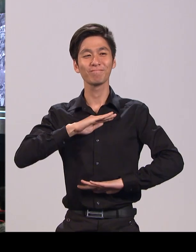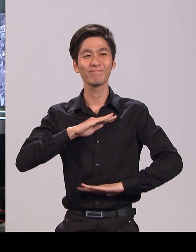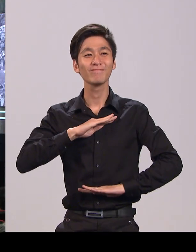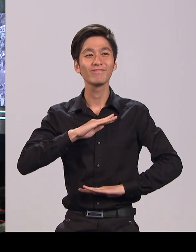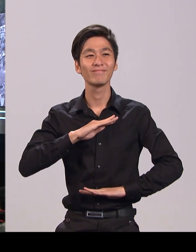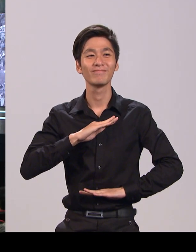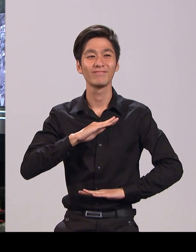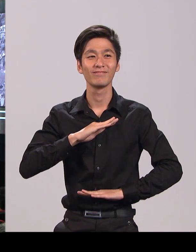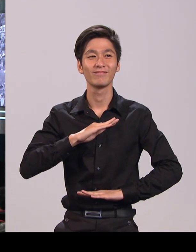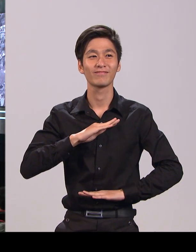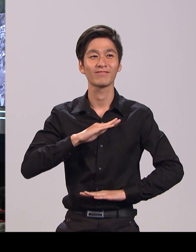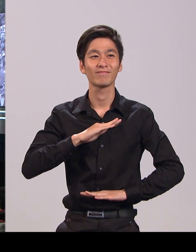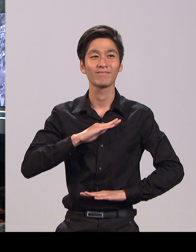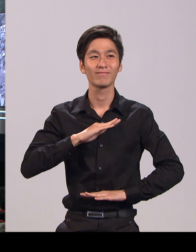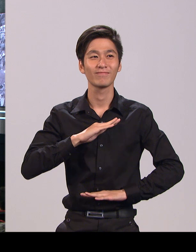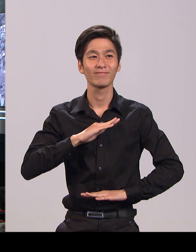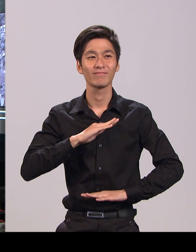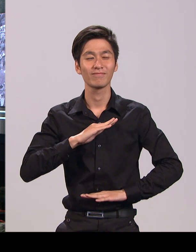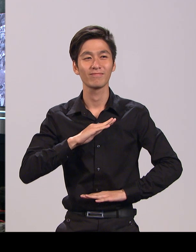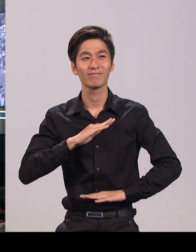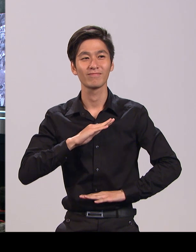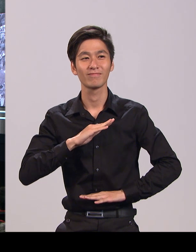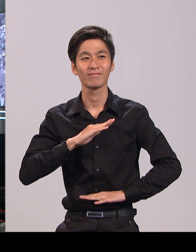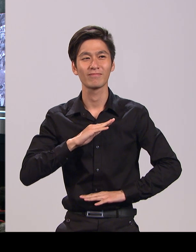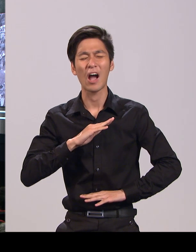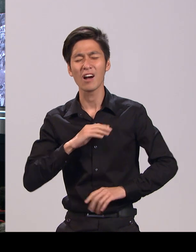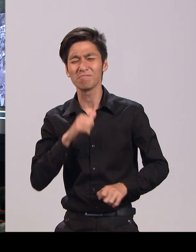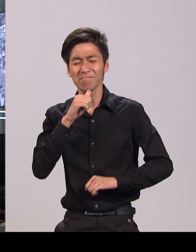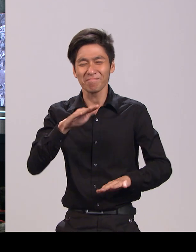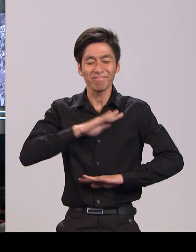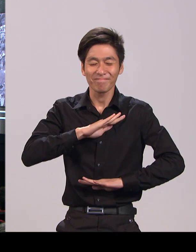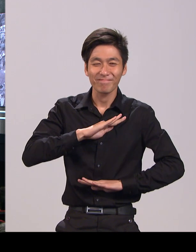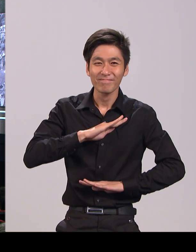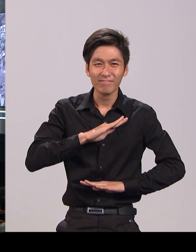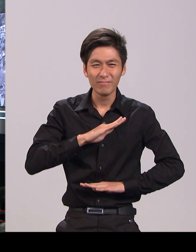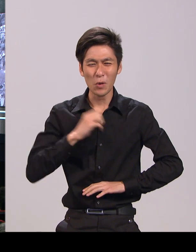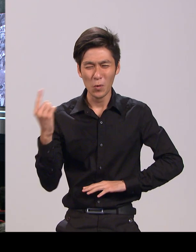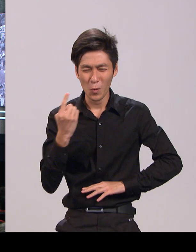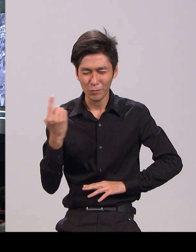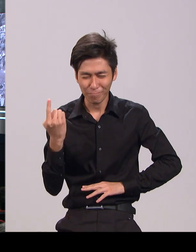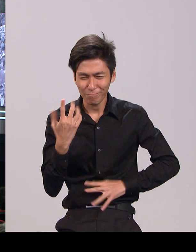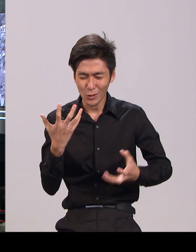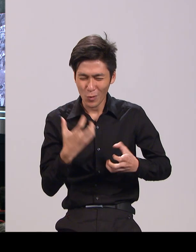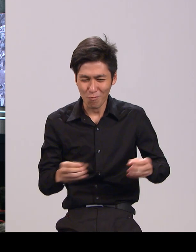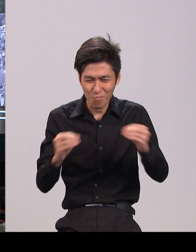Always not quite satisfied with what we have, always driven to do better.